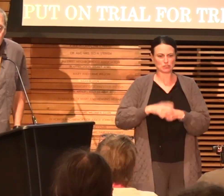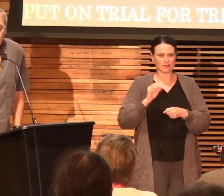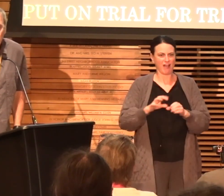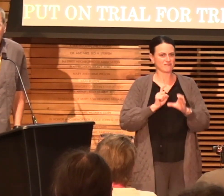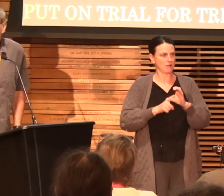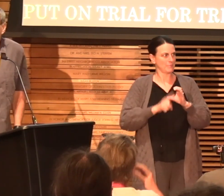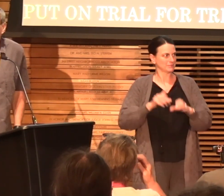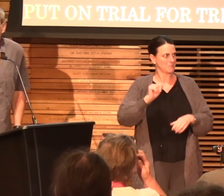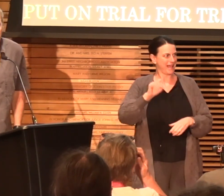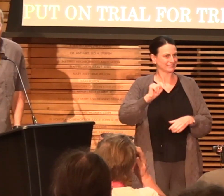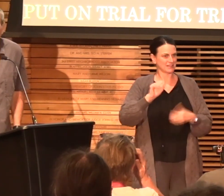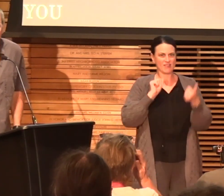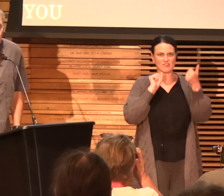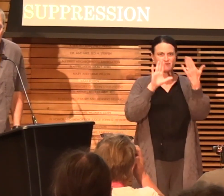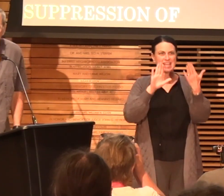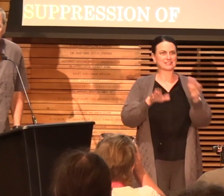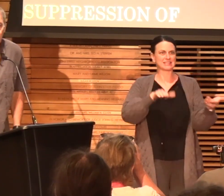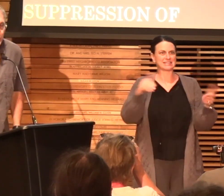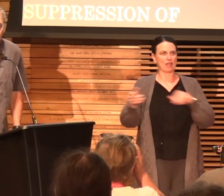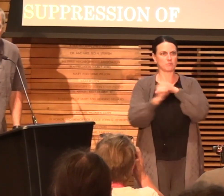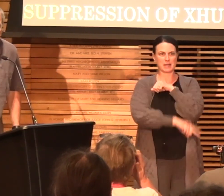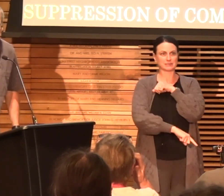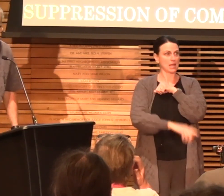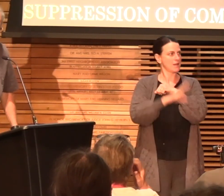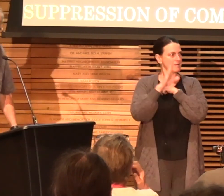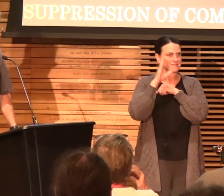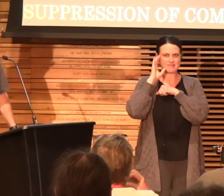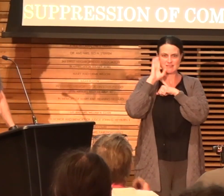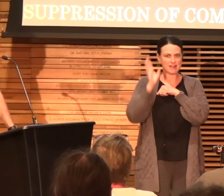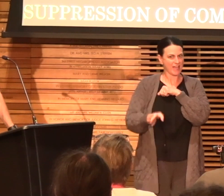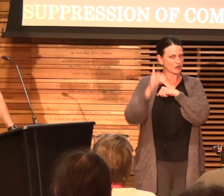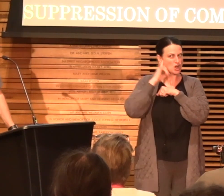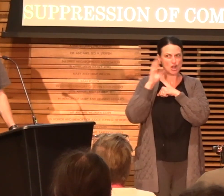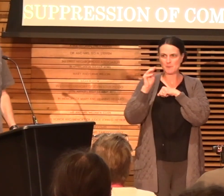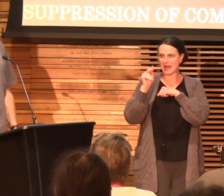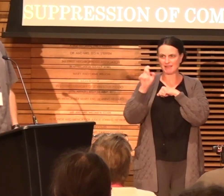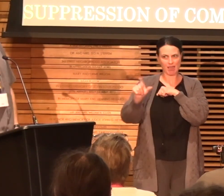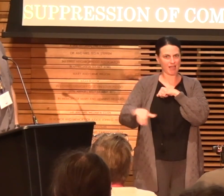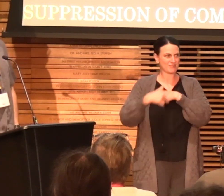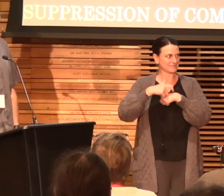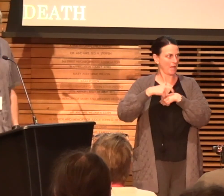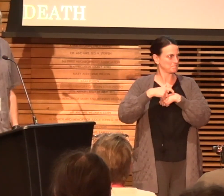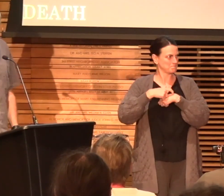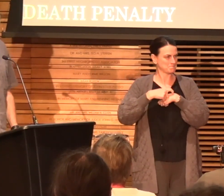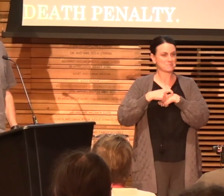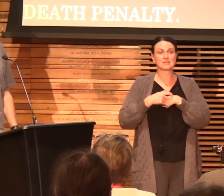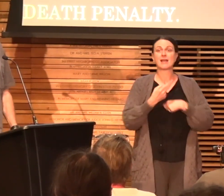and they face the death penalty. Nobody's ever heard of Nelson Mandela at this point. Helen Keller